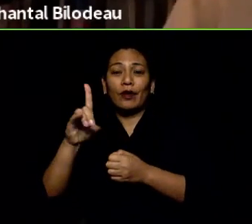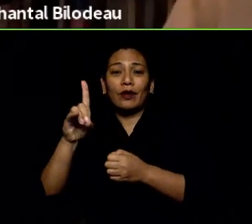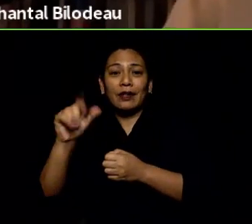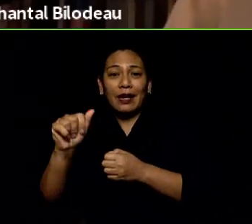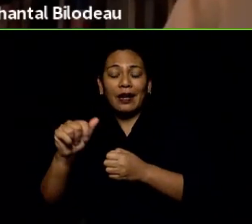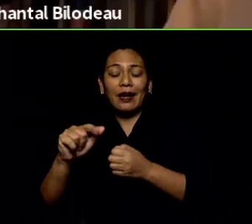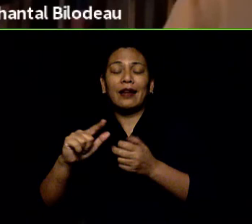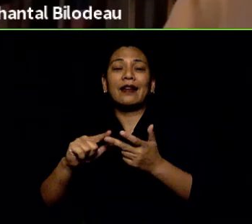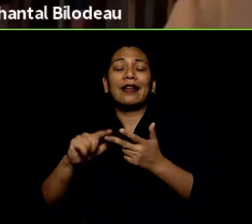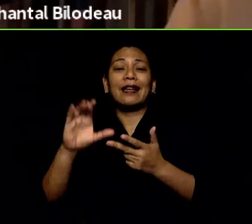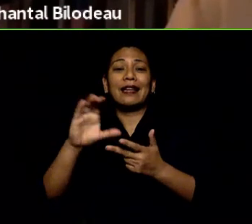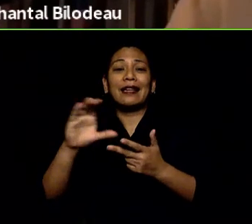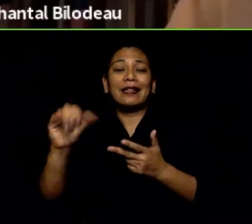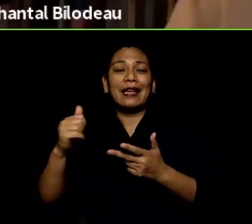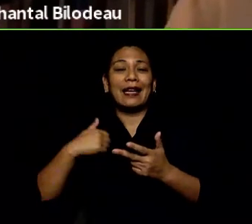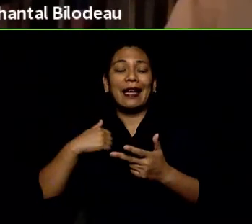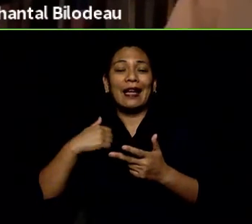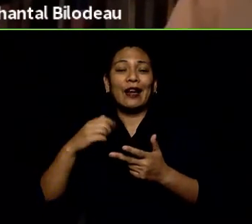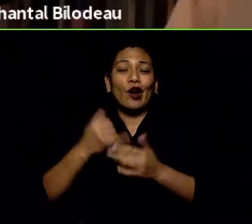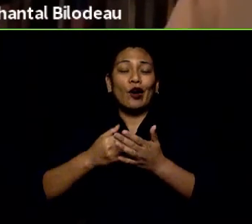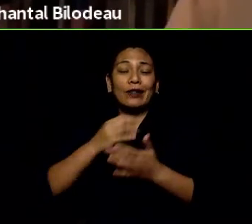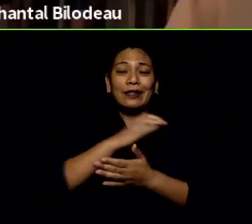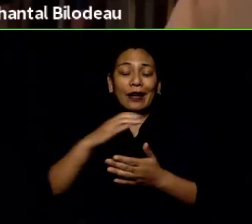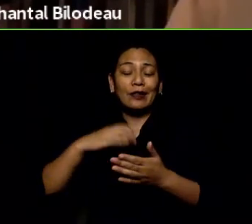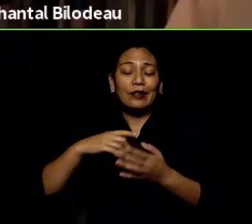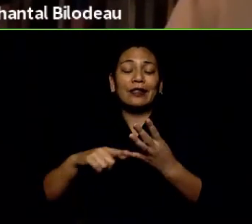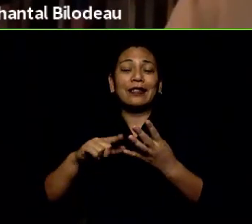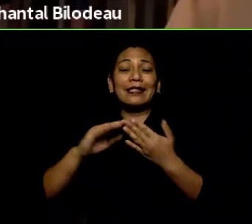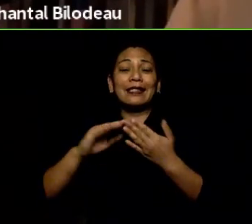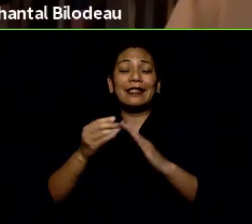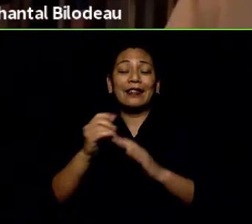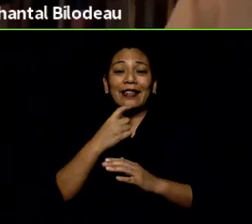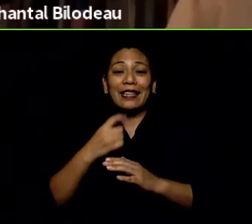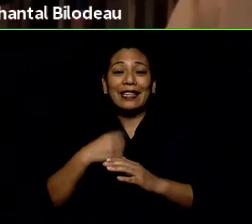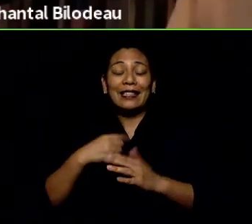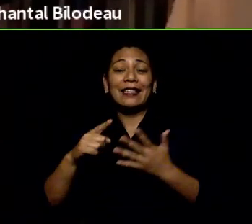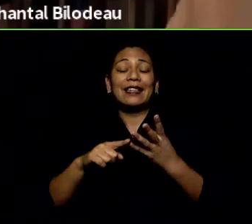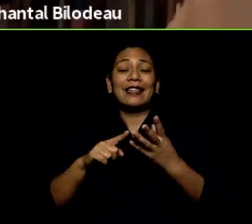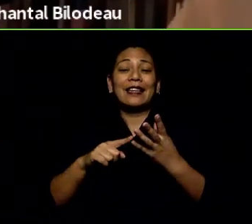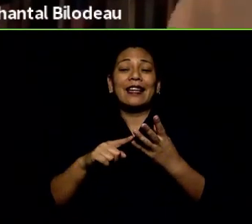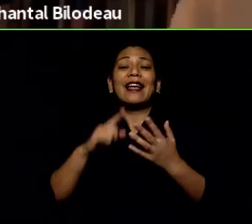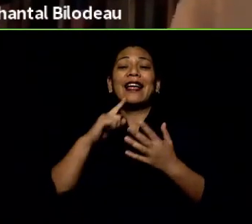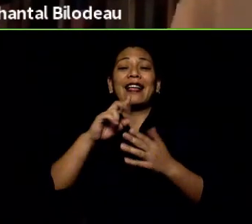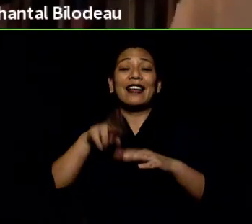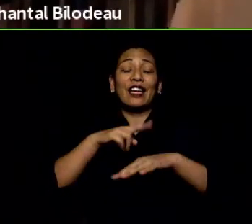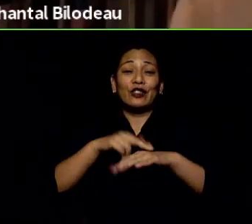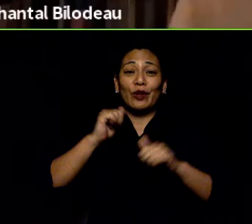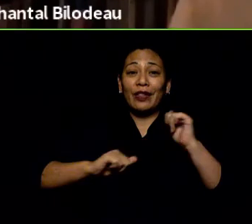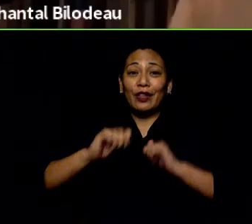the City of Kingston, the National Theatre School and Howlround Theatre Commons.